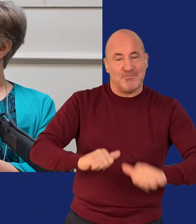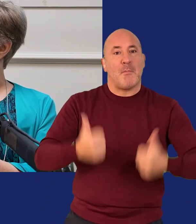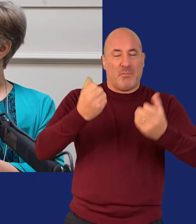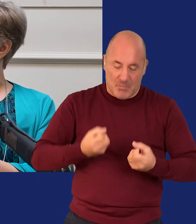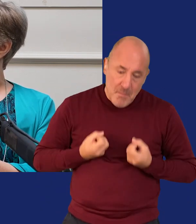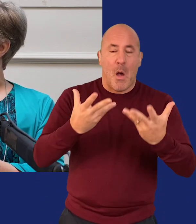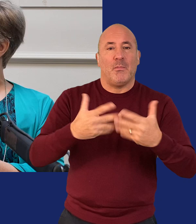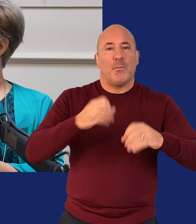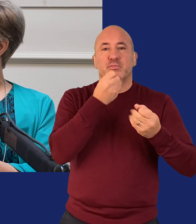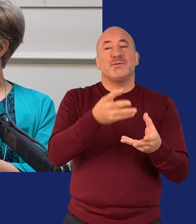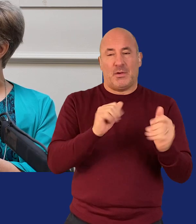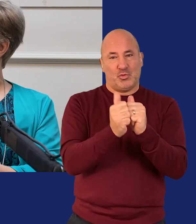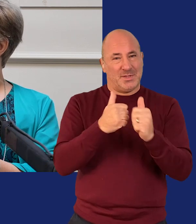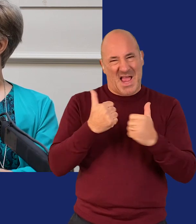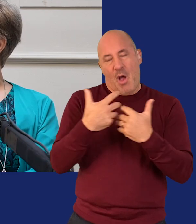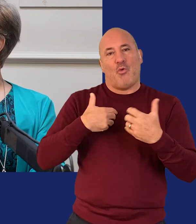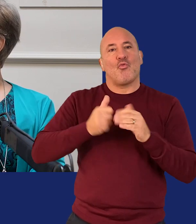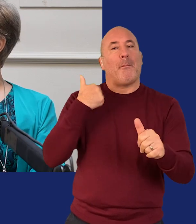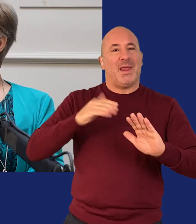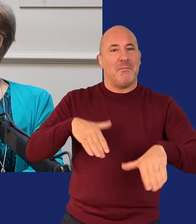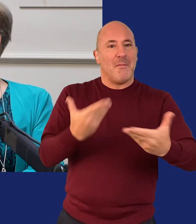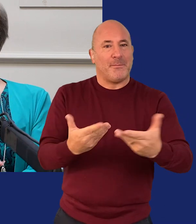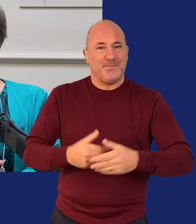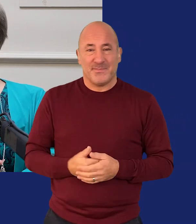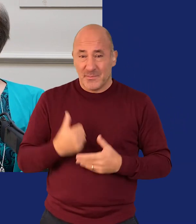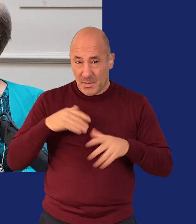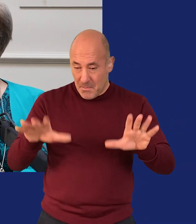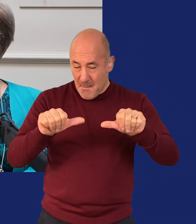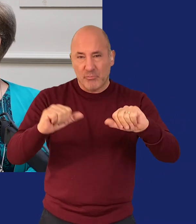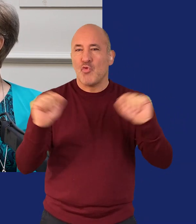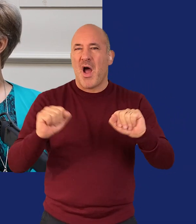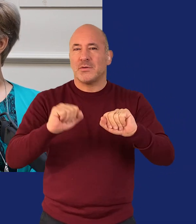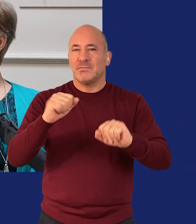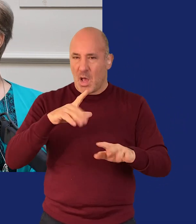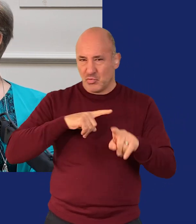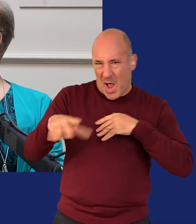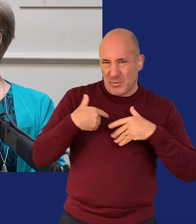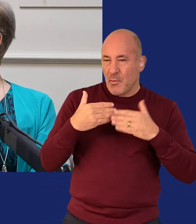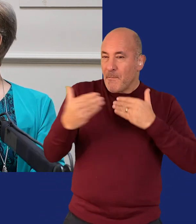the things that they're the best at in the best way that works for them. So we haven't got it right yet, but we're trying to be, I think we're more flexible than most.